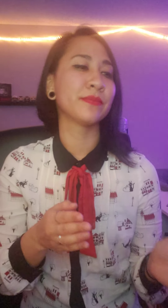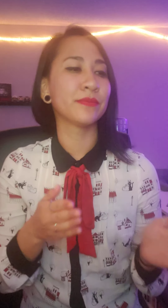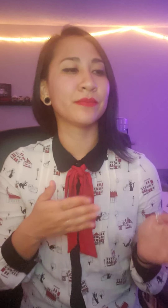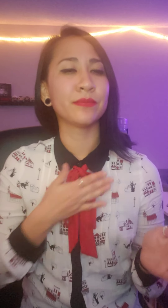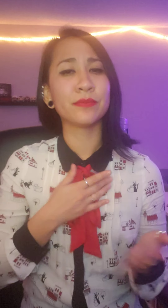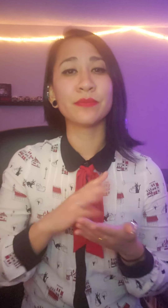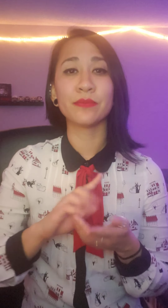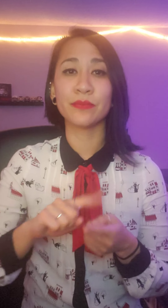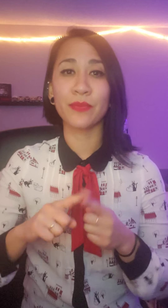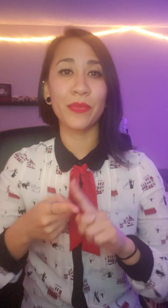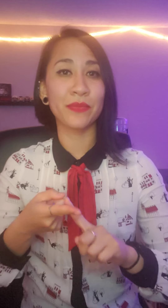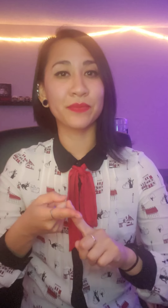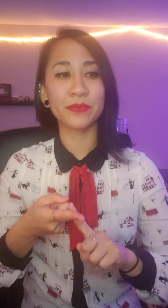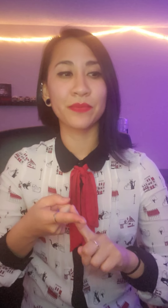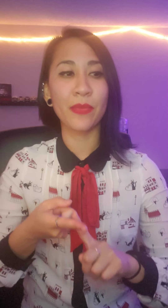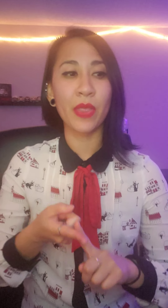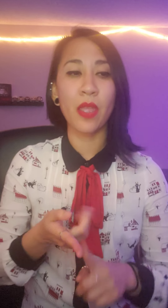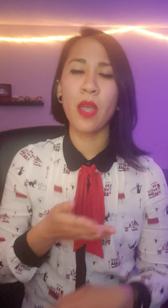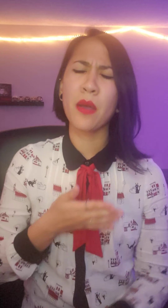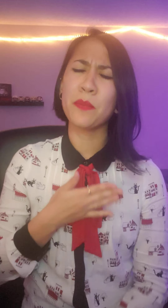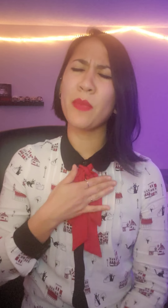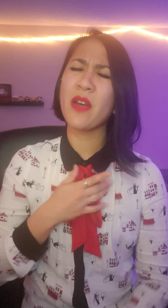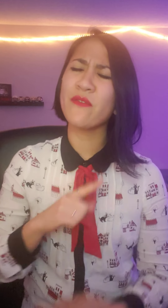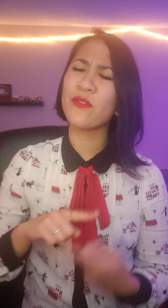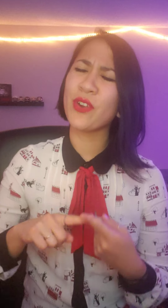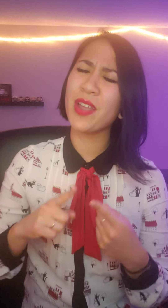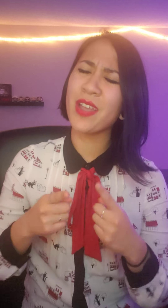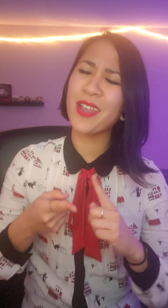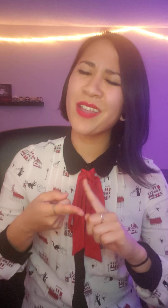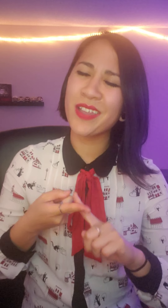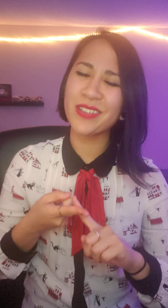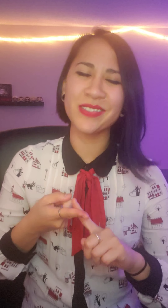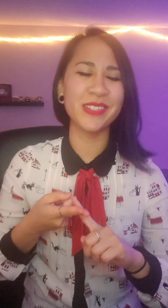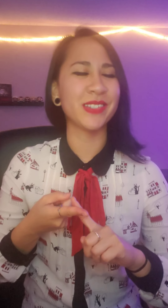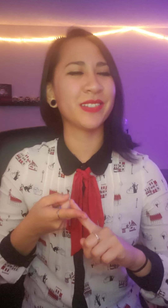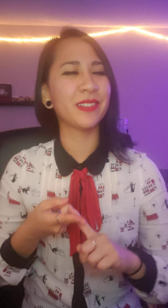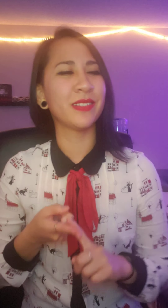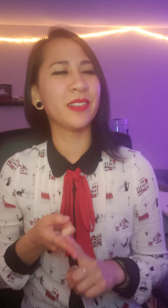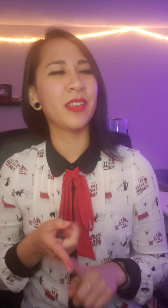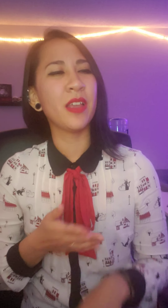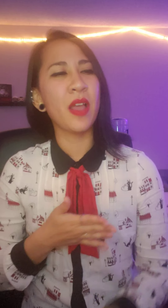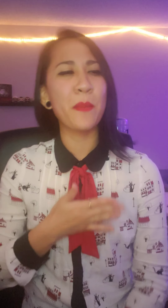My friends (I'm a saint, I'm a saint) My friends (I'm sick and tired of waiting)